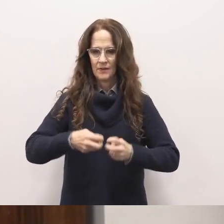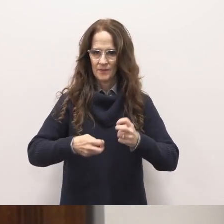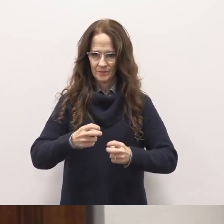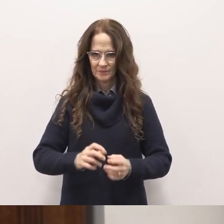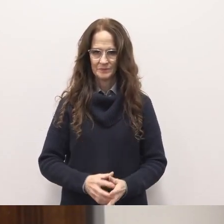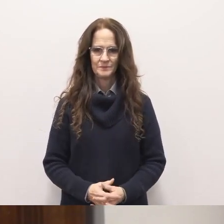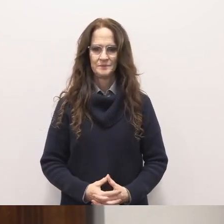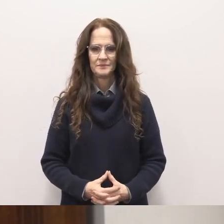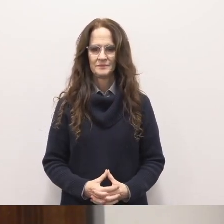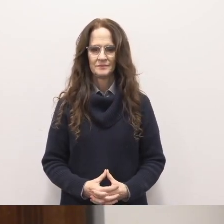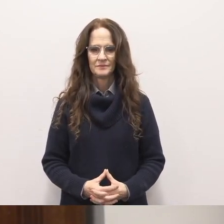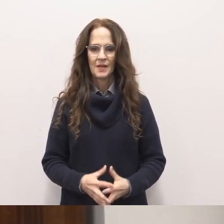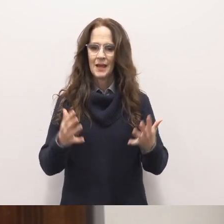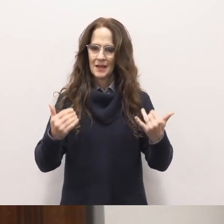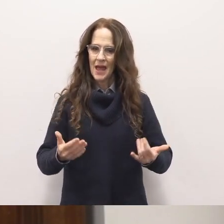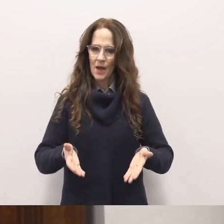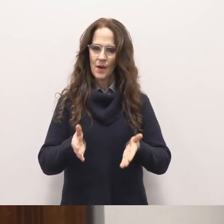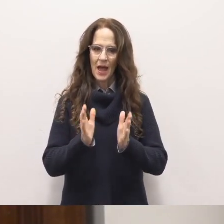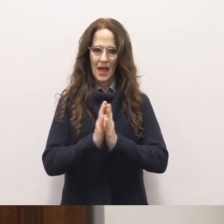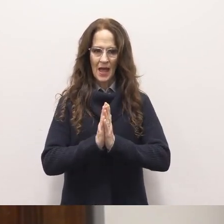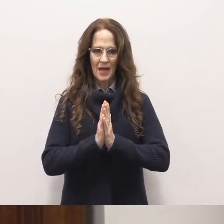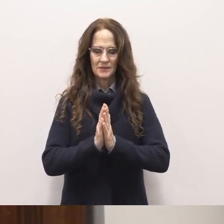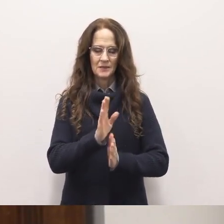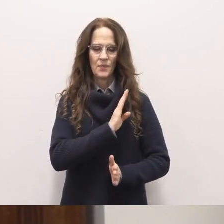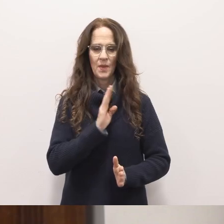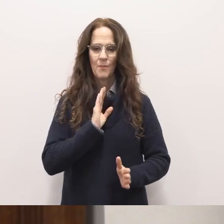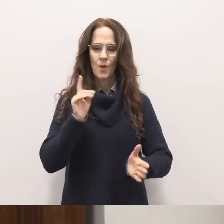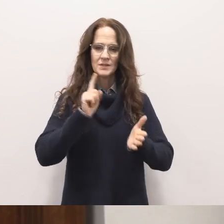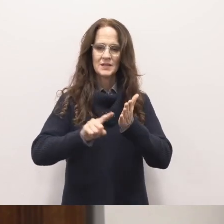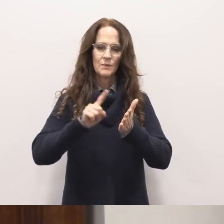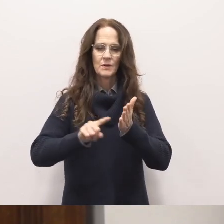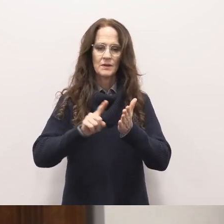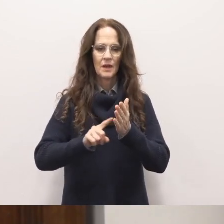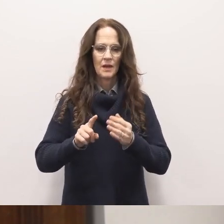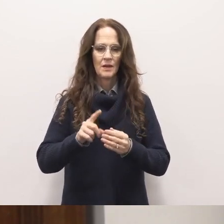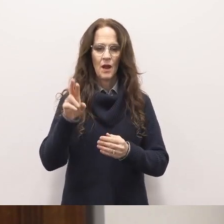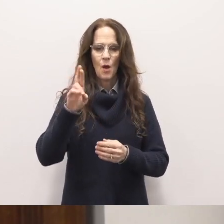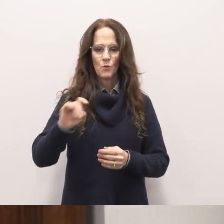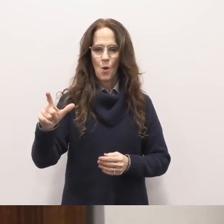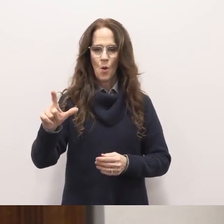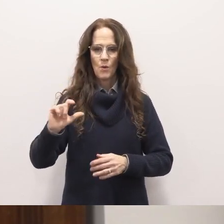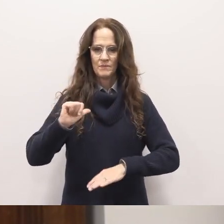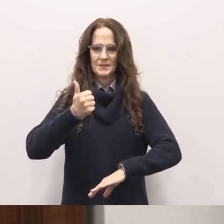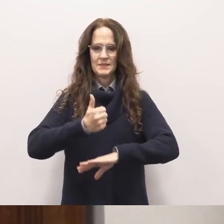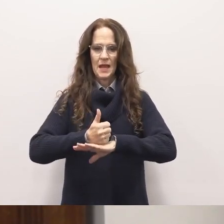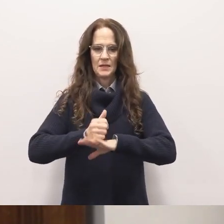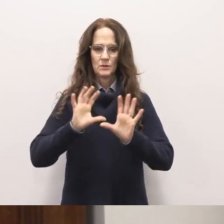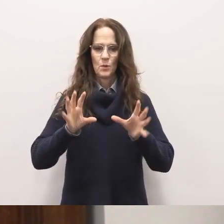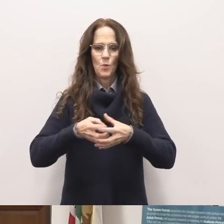I will now ask the Board Secretary to take a roll and establish a quorum for the record.